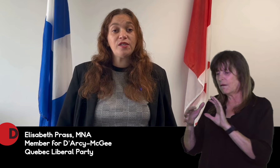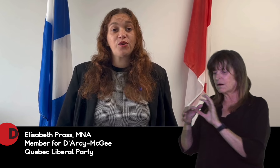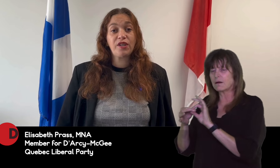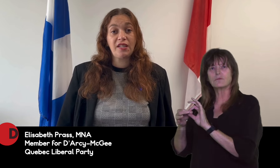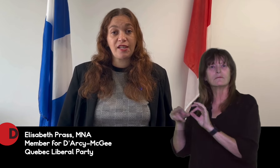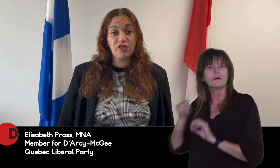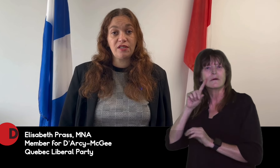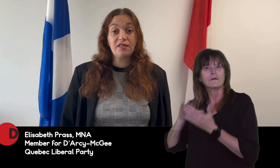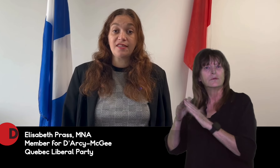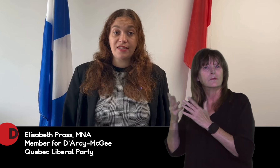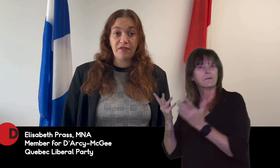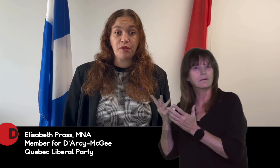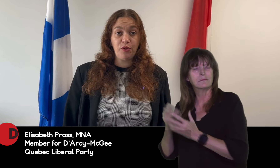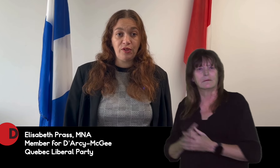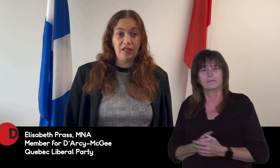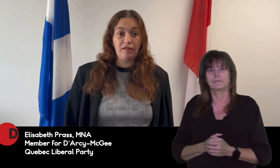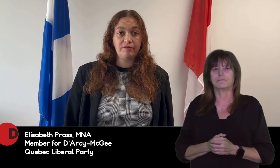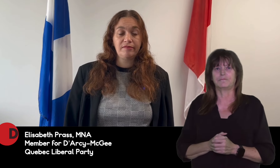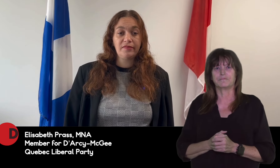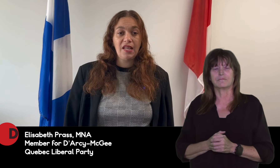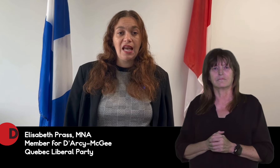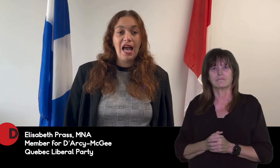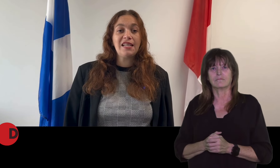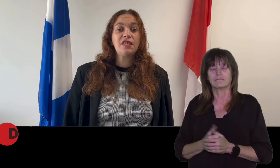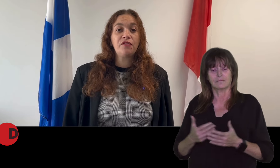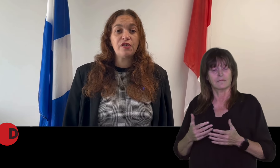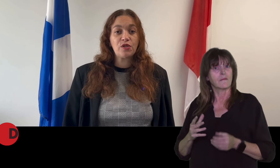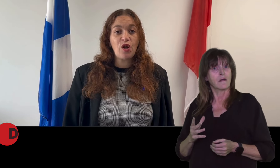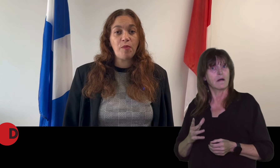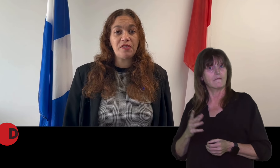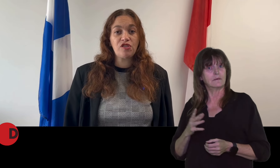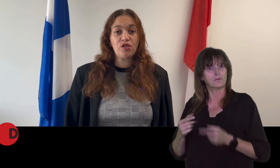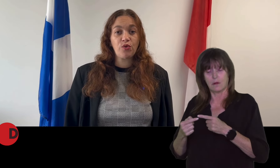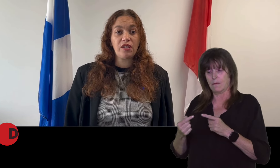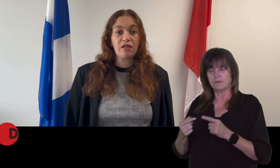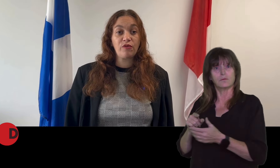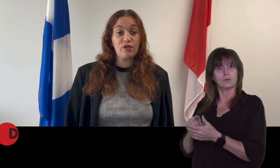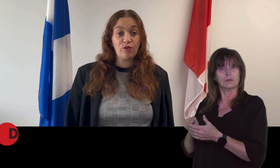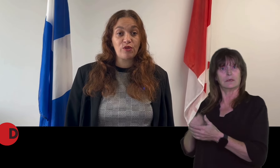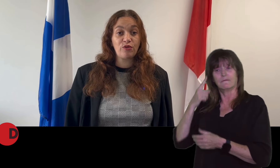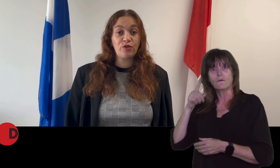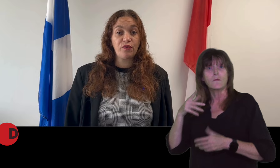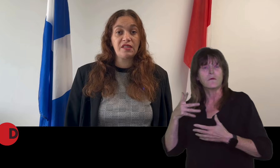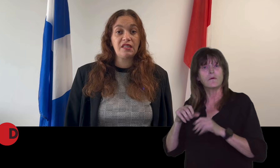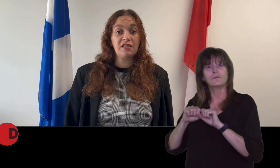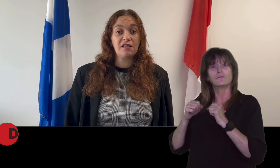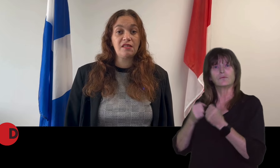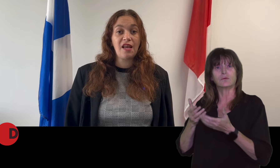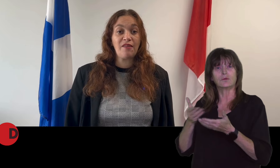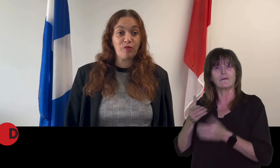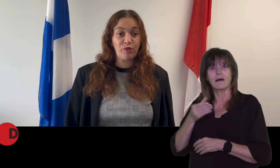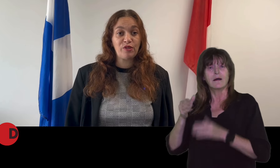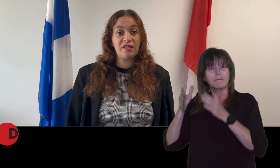As the Official Opposition critic for Social Services and